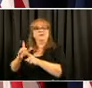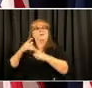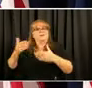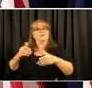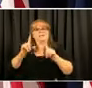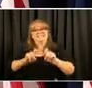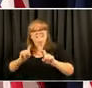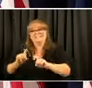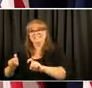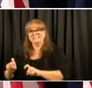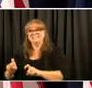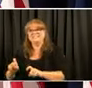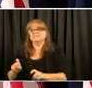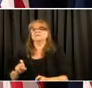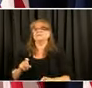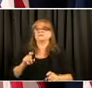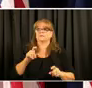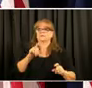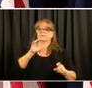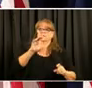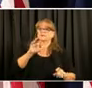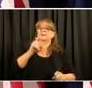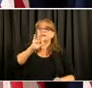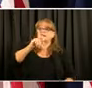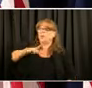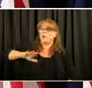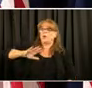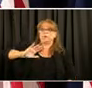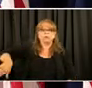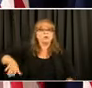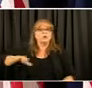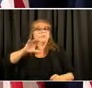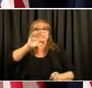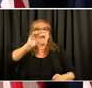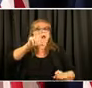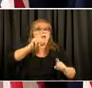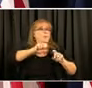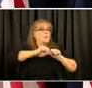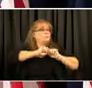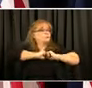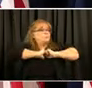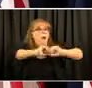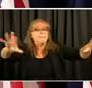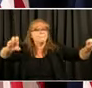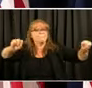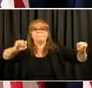hospital some of them die but that is weeks after and then we missed all of those early weeks of